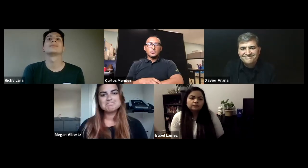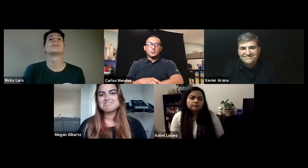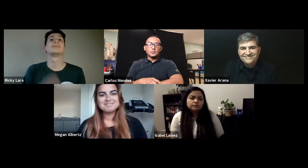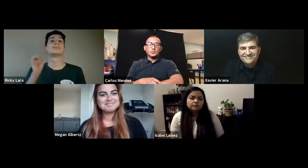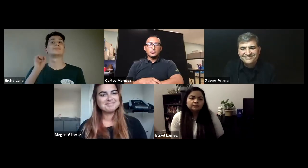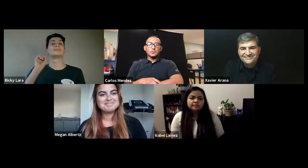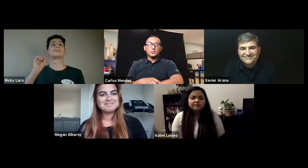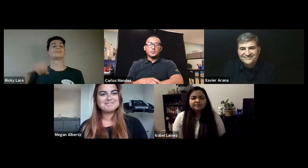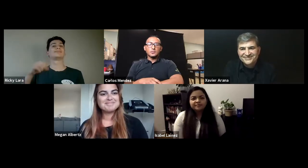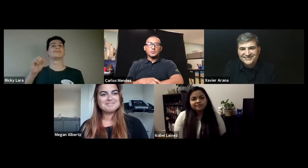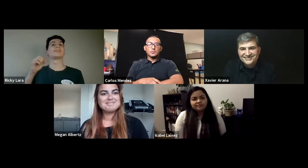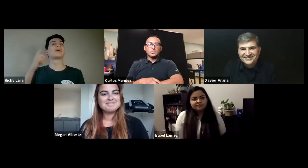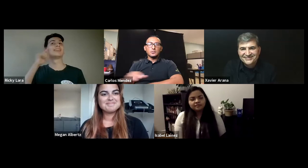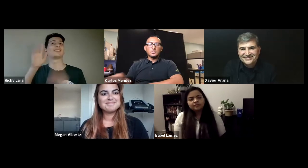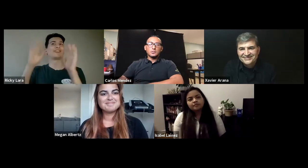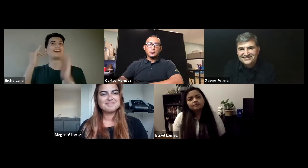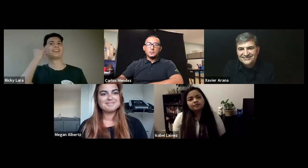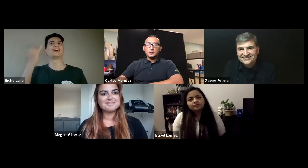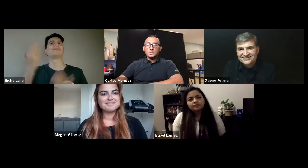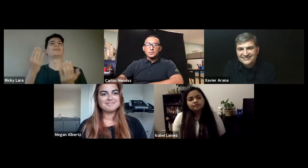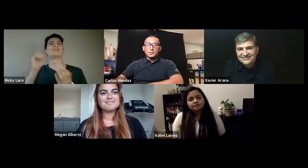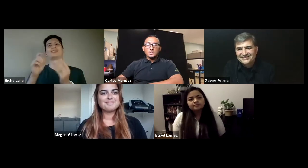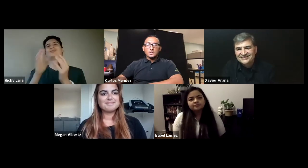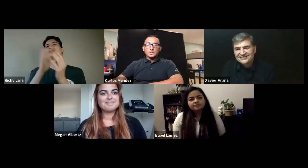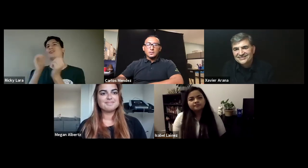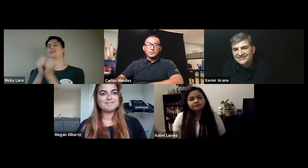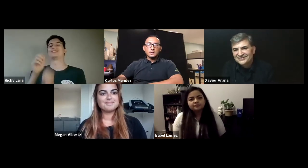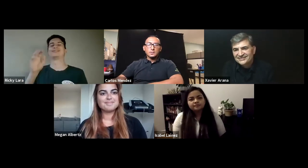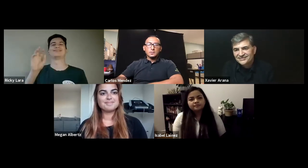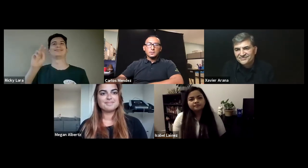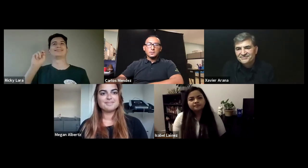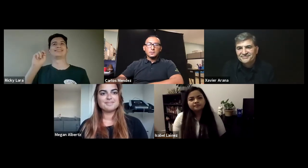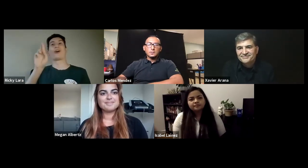So, yeah, I think that's it. Ricky: Yes, that's a great idea.